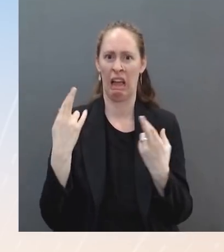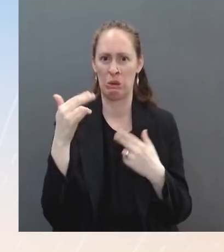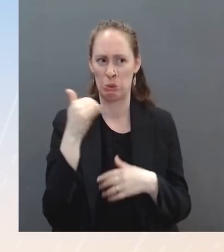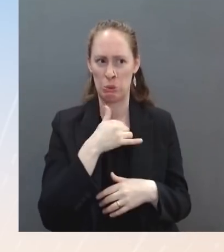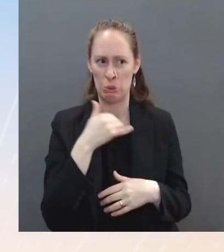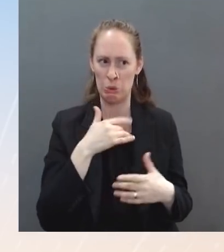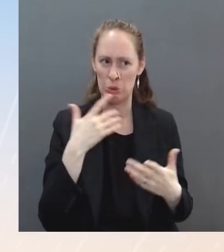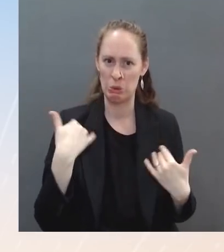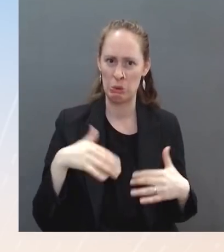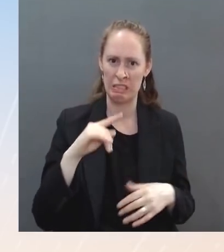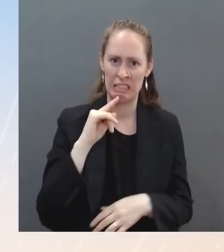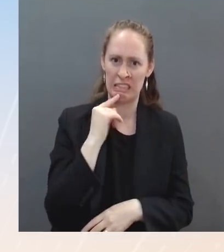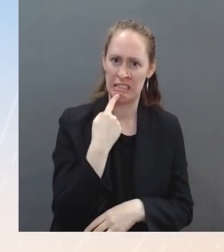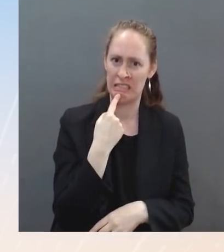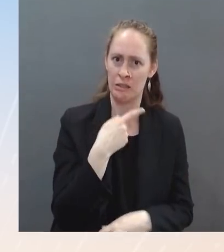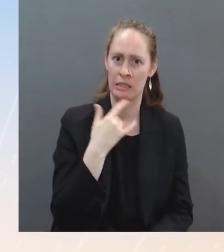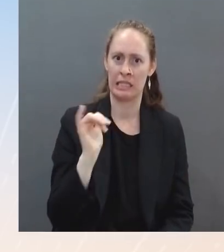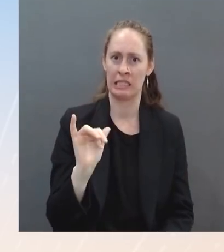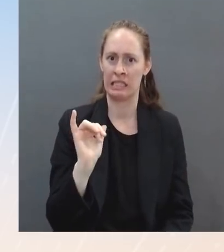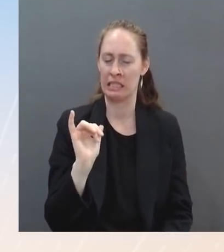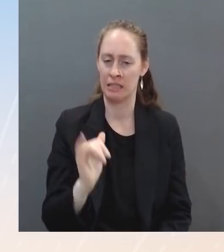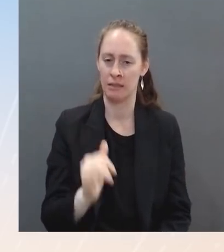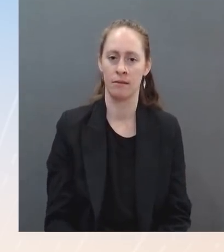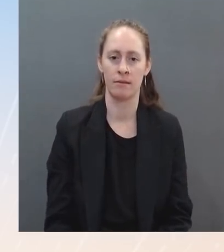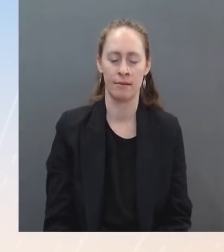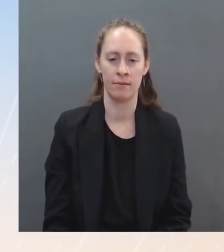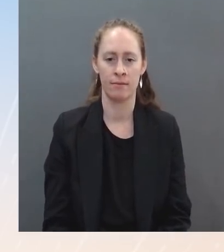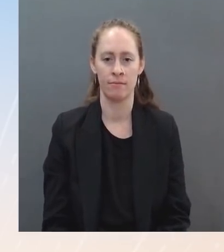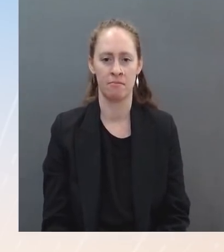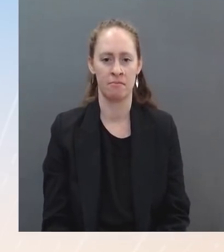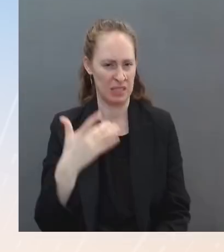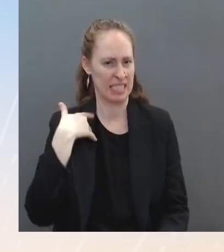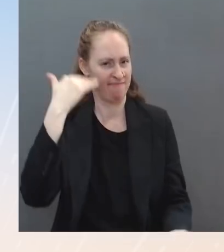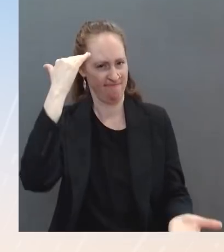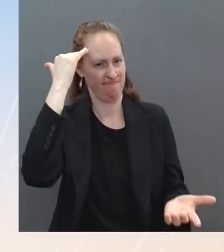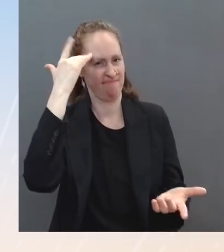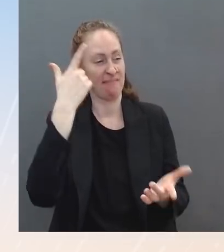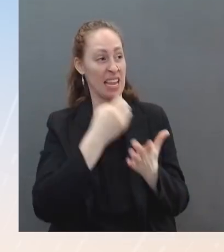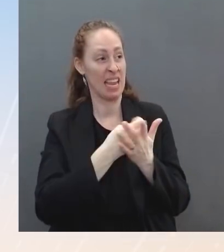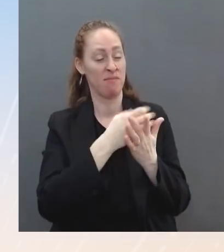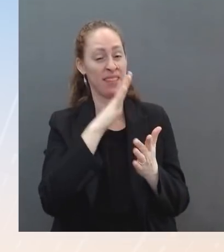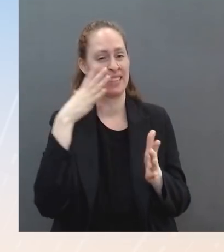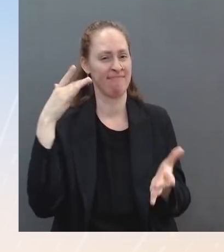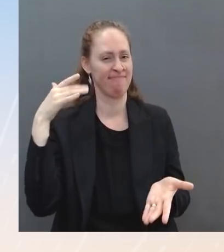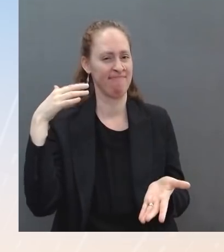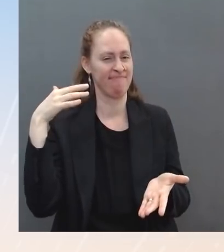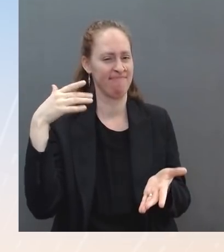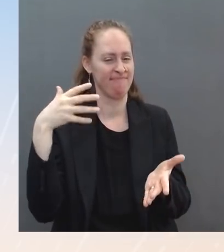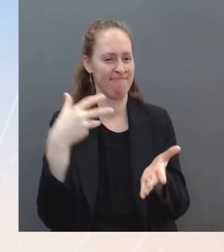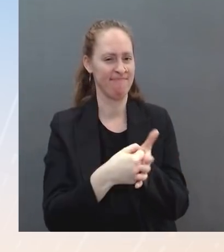Steve. The Press: I want to follow up on Kristen's question about the President's son. Is it your understanding it's the President's view